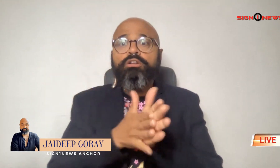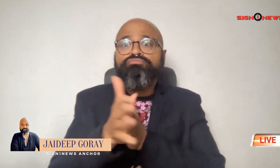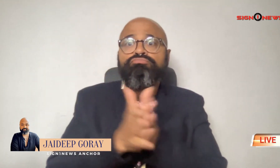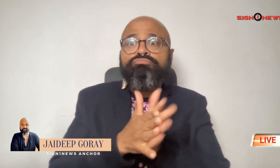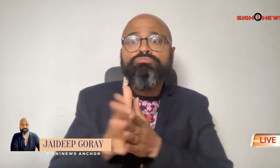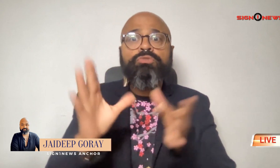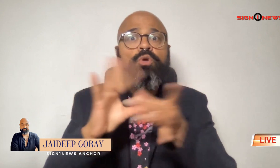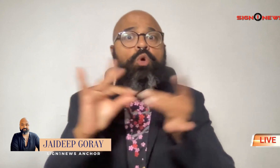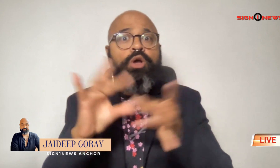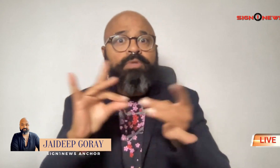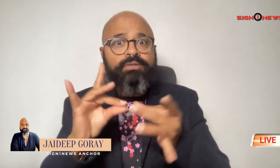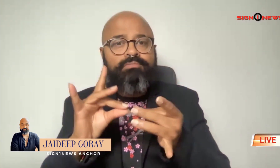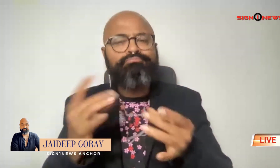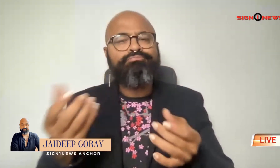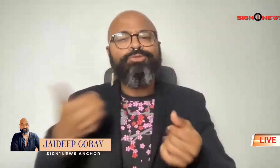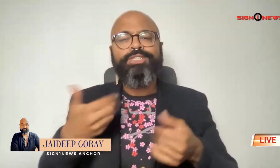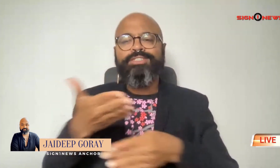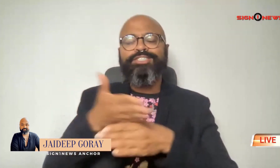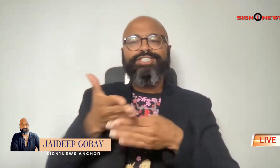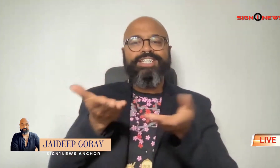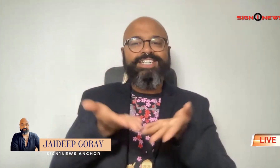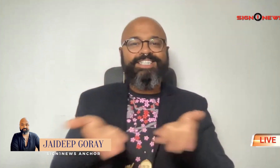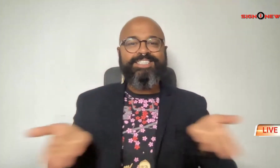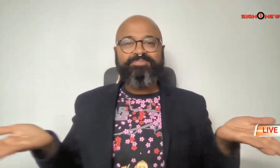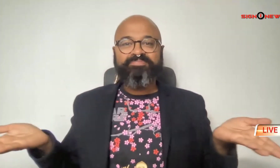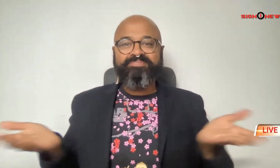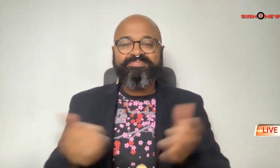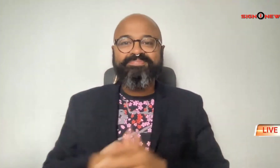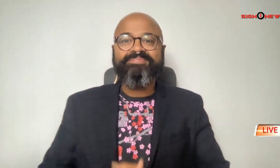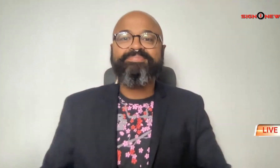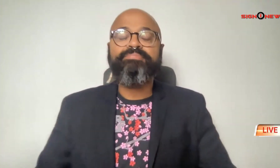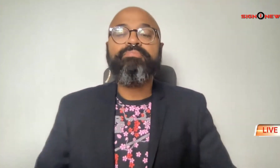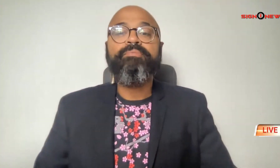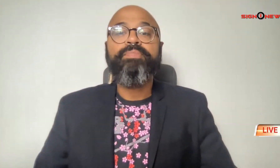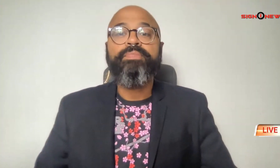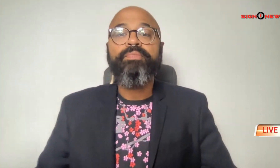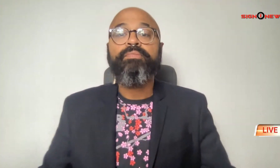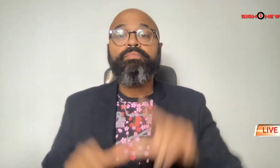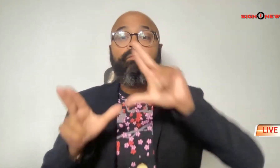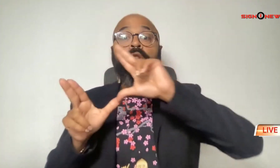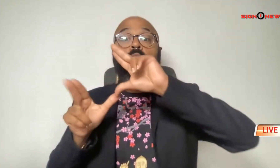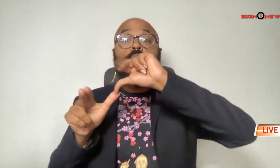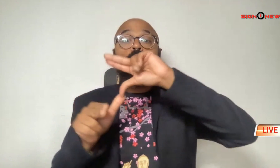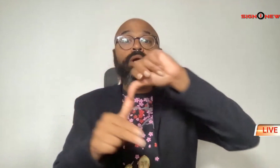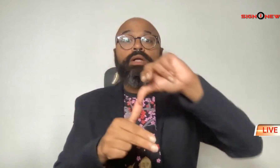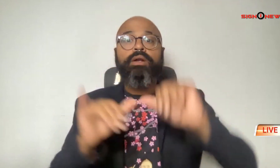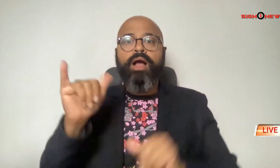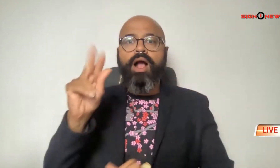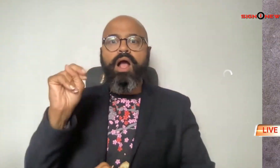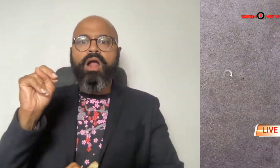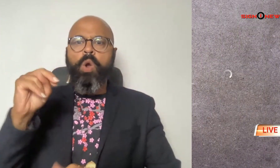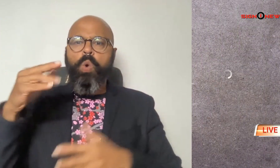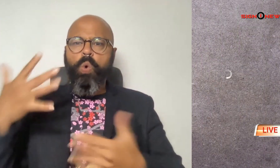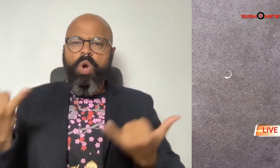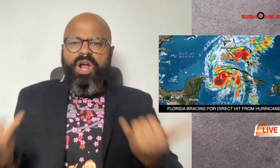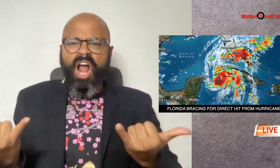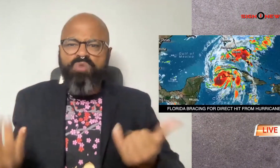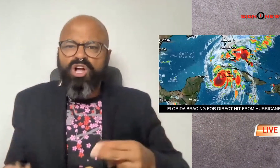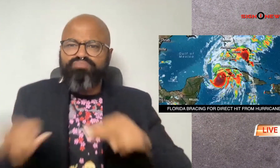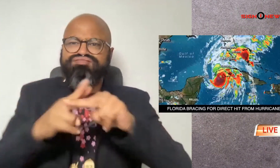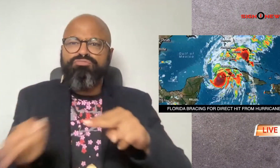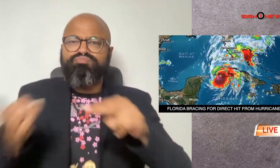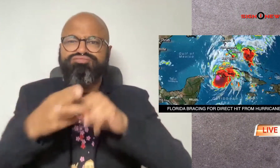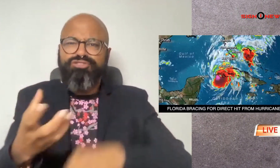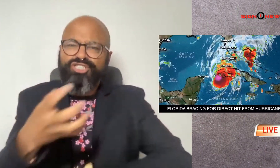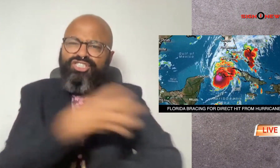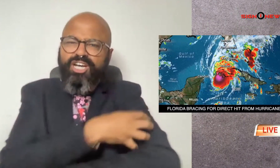may add it at the bottom of the screen hurricane Ian has now strengthened to a huge category